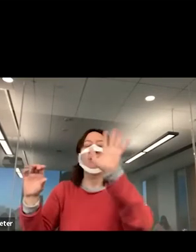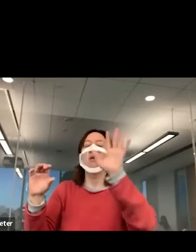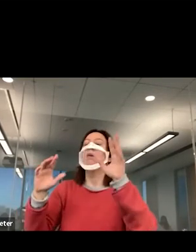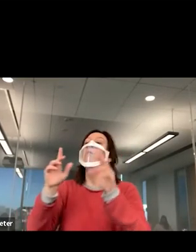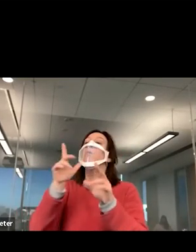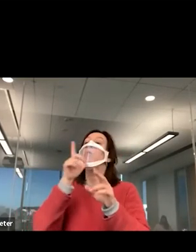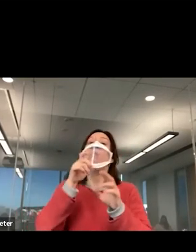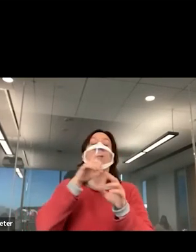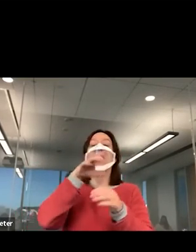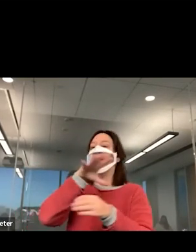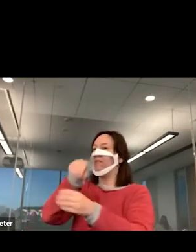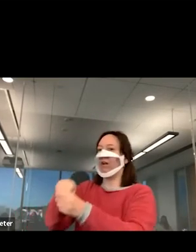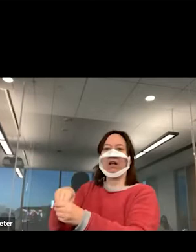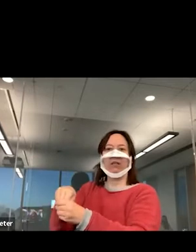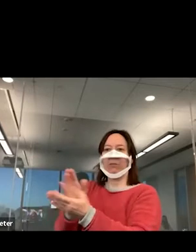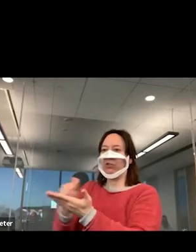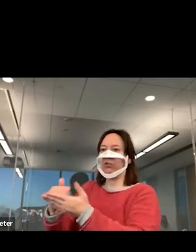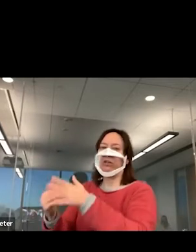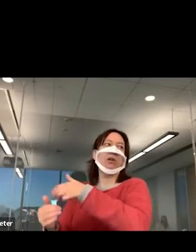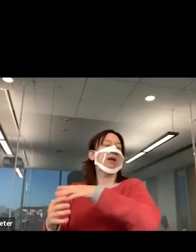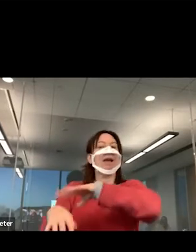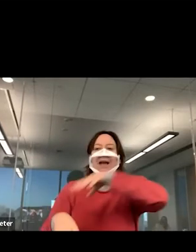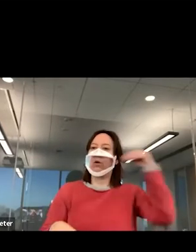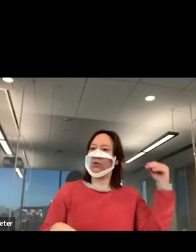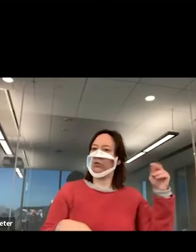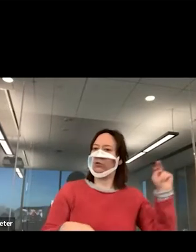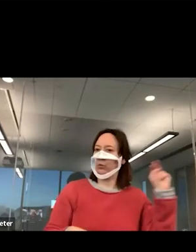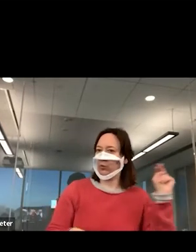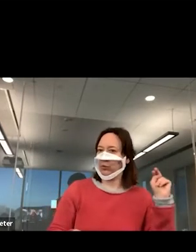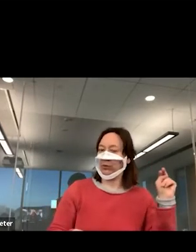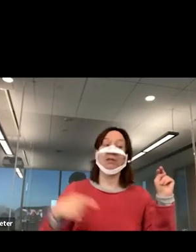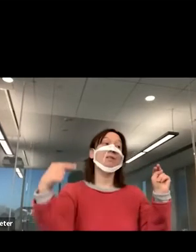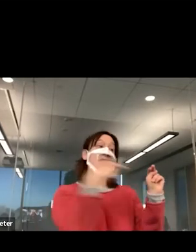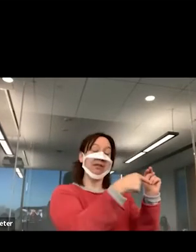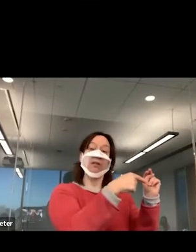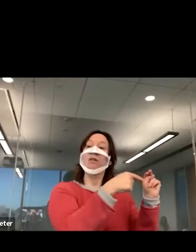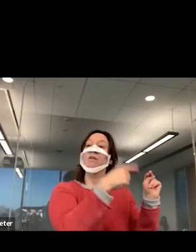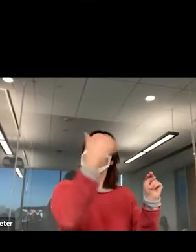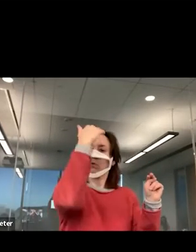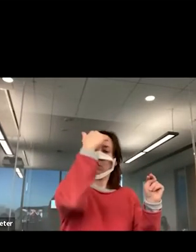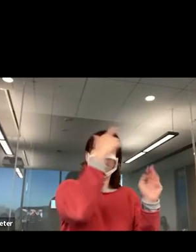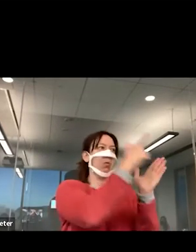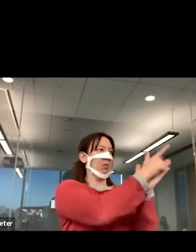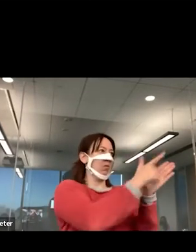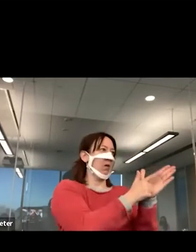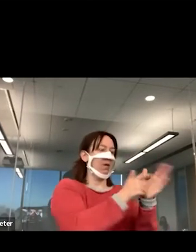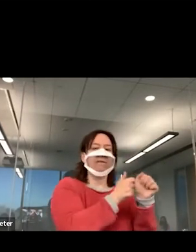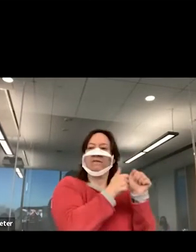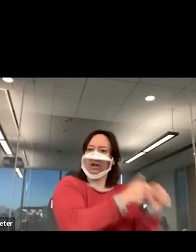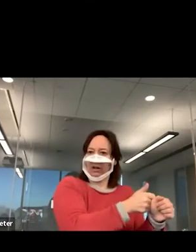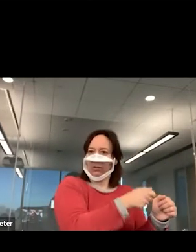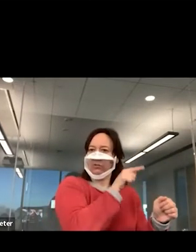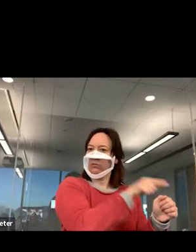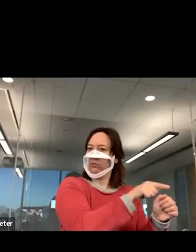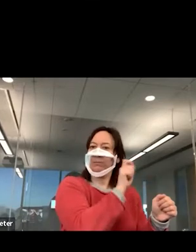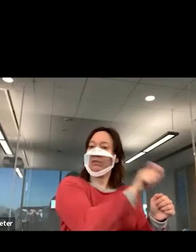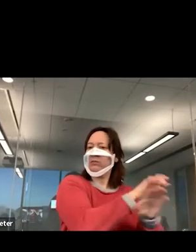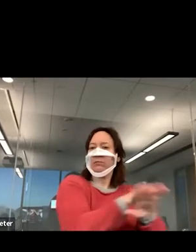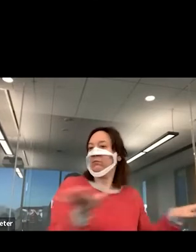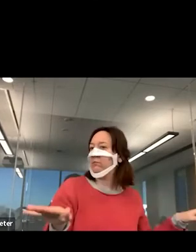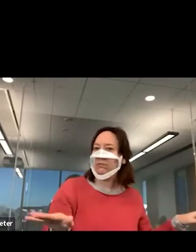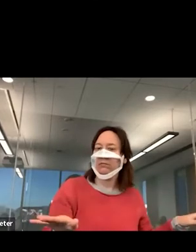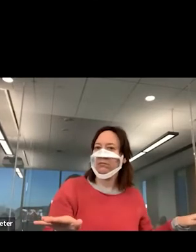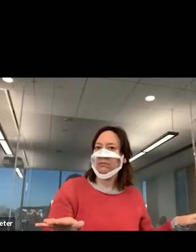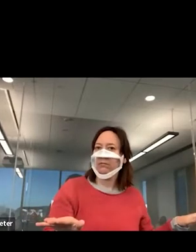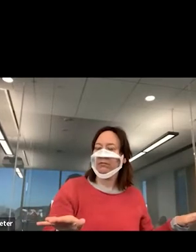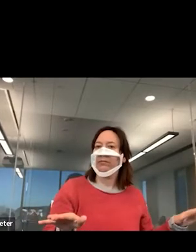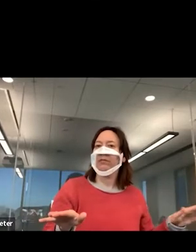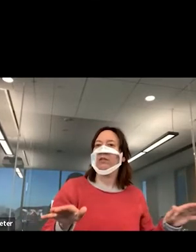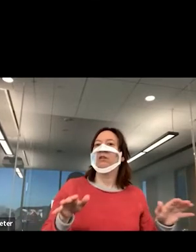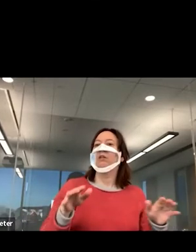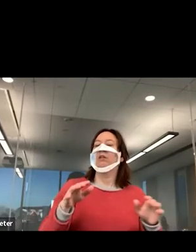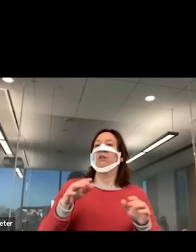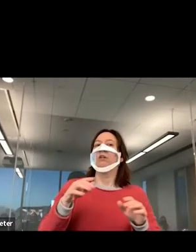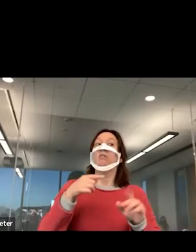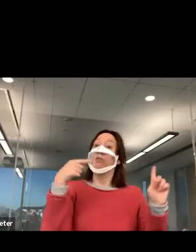more fear more more follows the law actually and your centralized office of accommodations